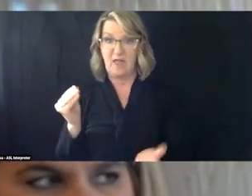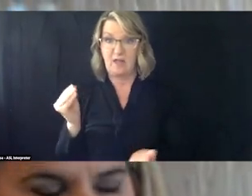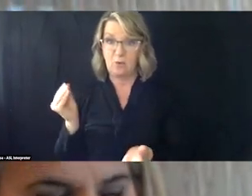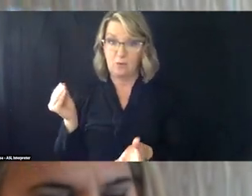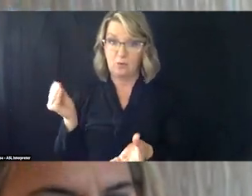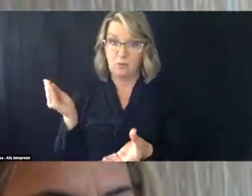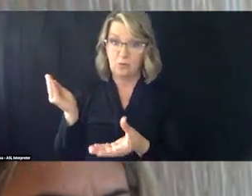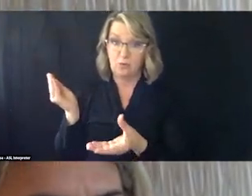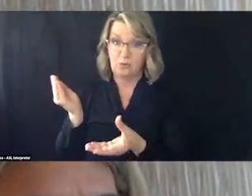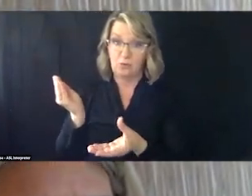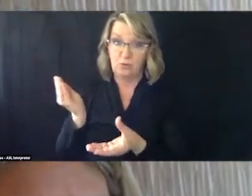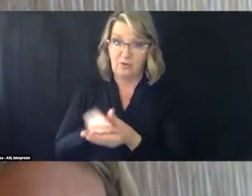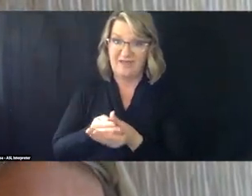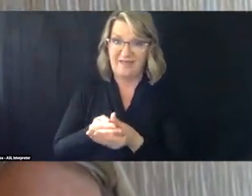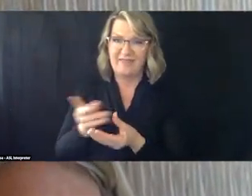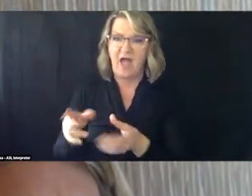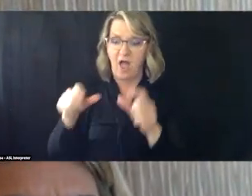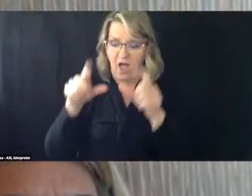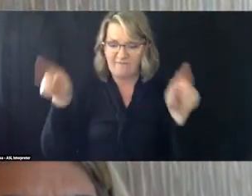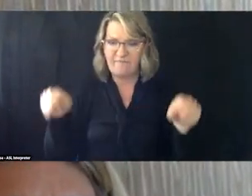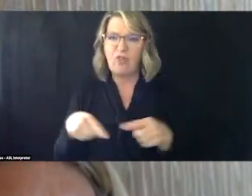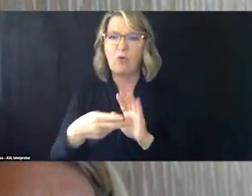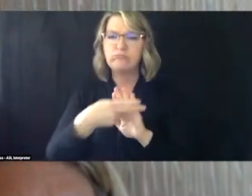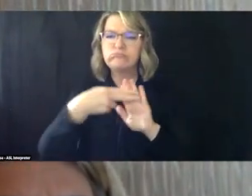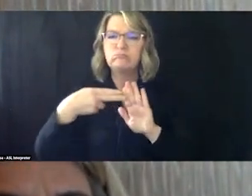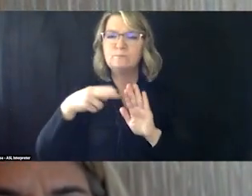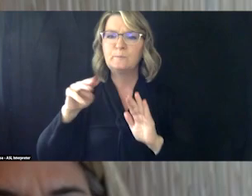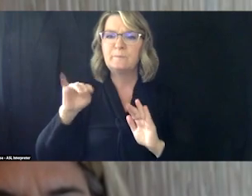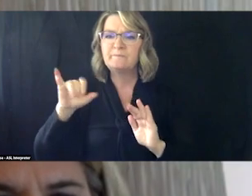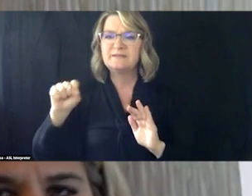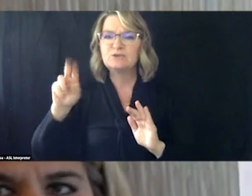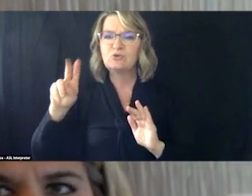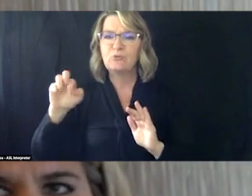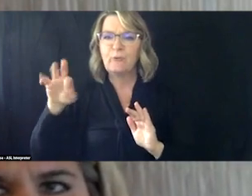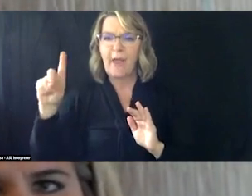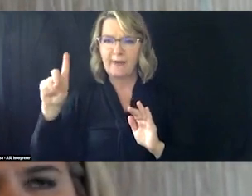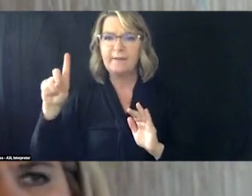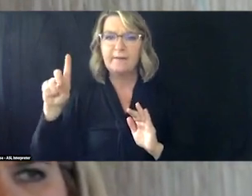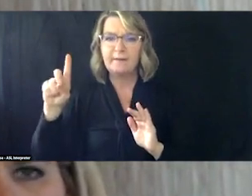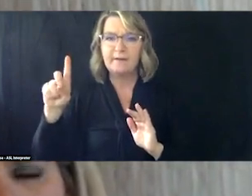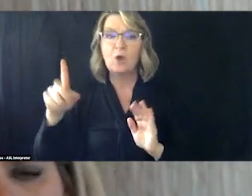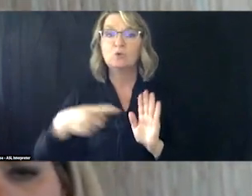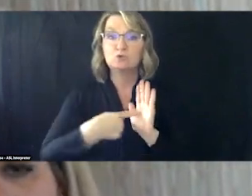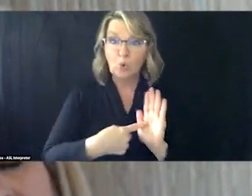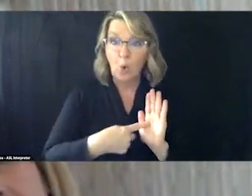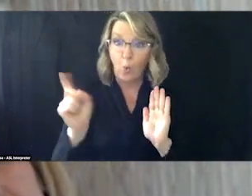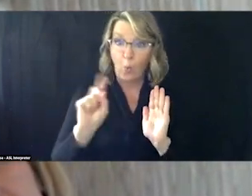they would then insert that ballot into this misread envelope which would then show this